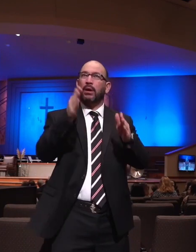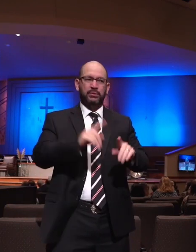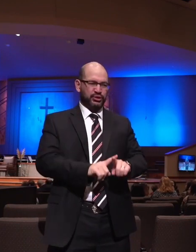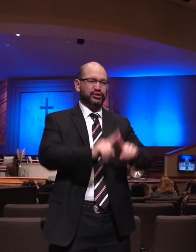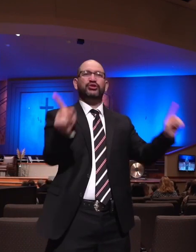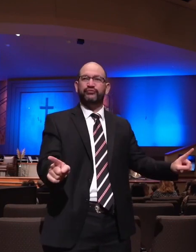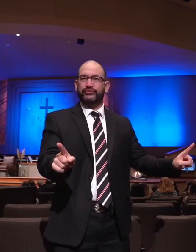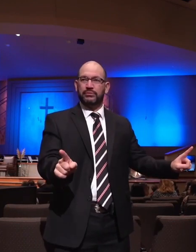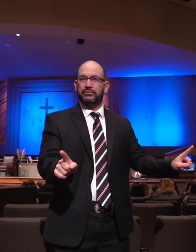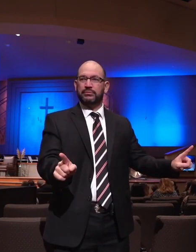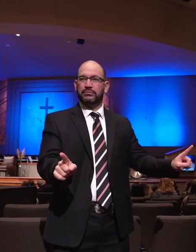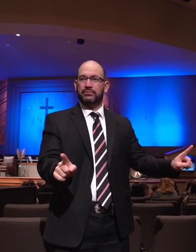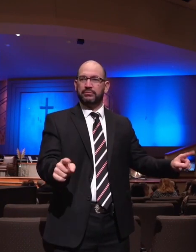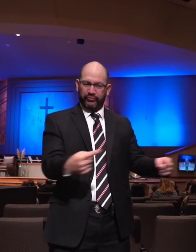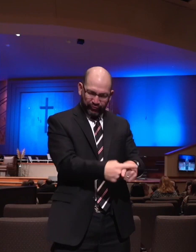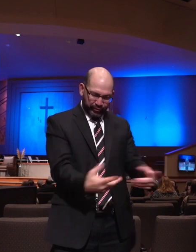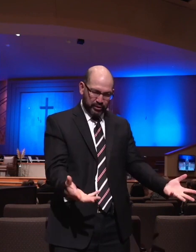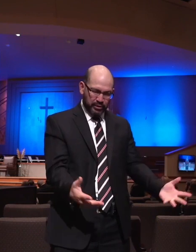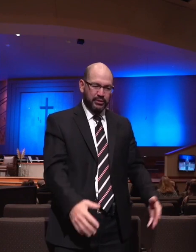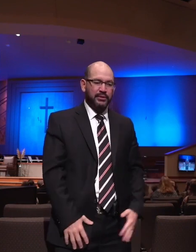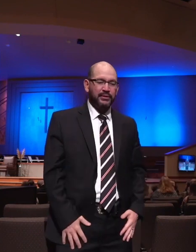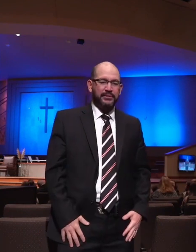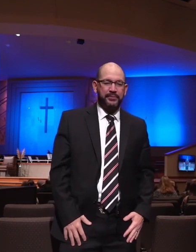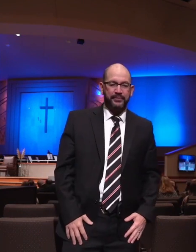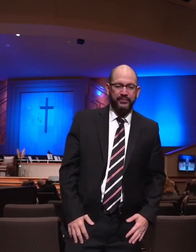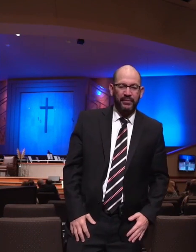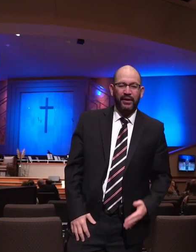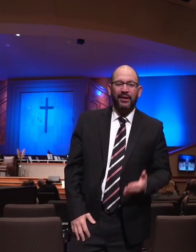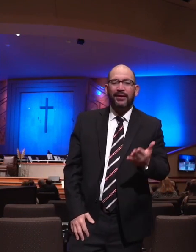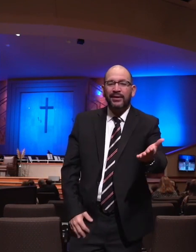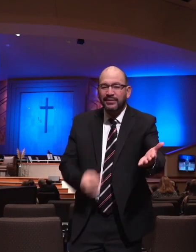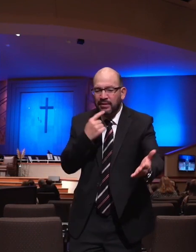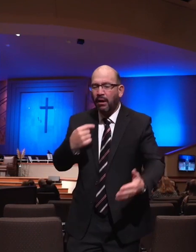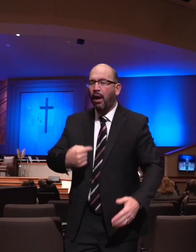Word says but I love that little thing there he says I thought and that is